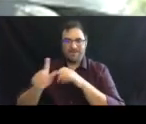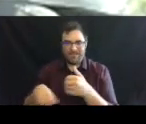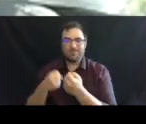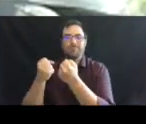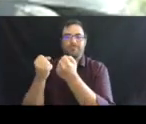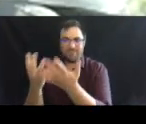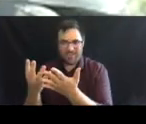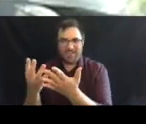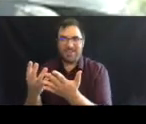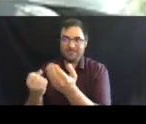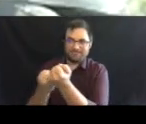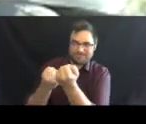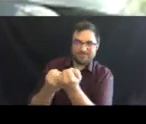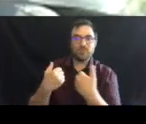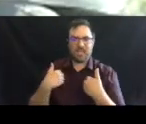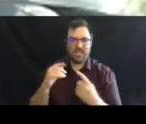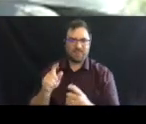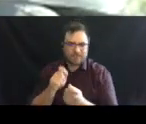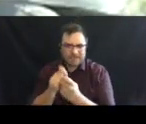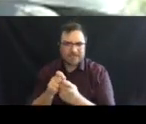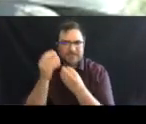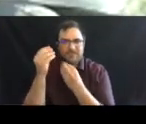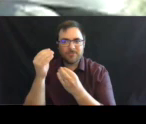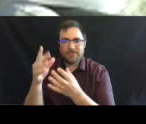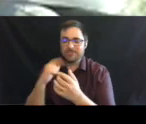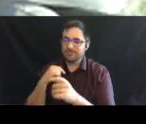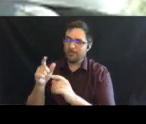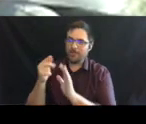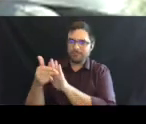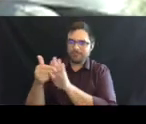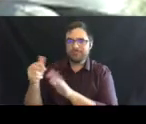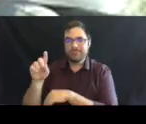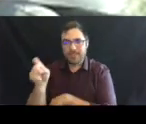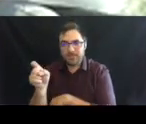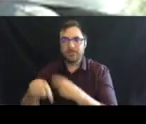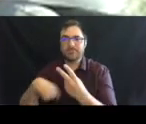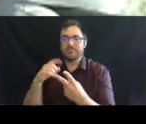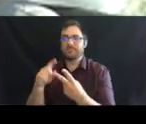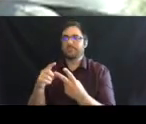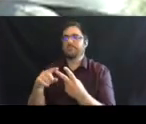We have specific information about the child's diagnosis and they can ask very specific questions